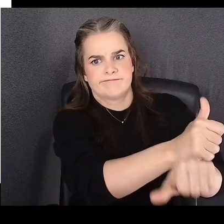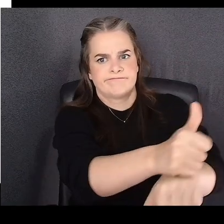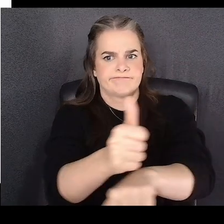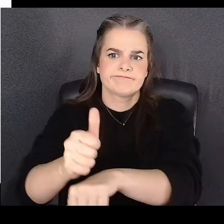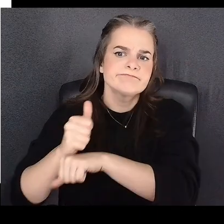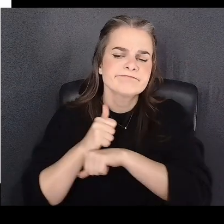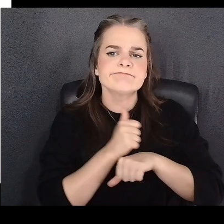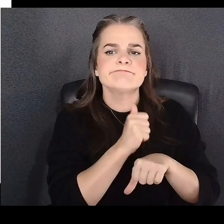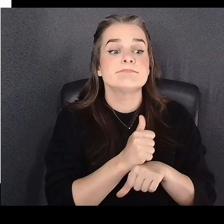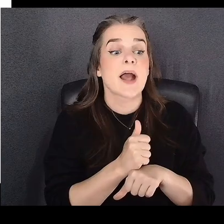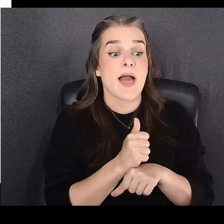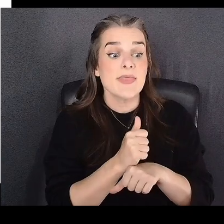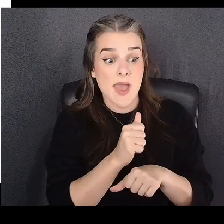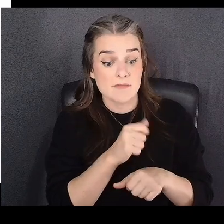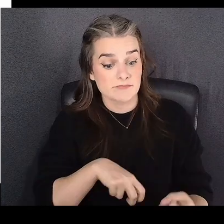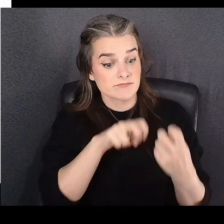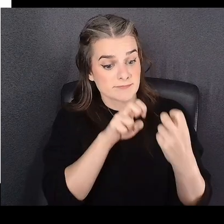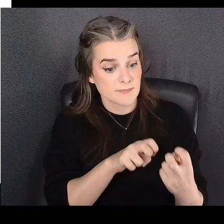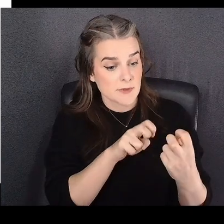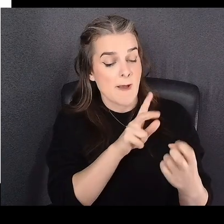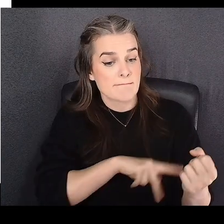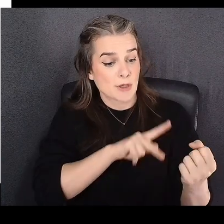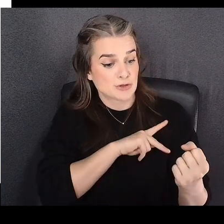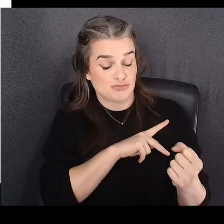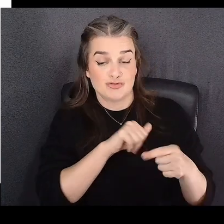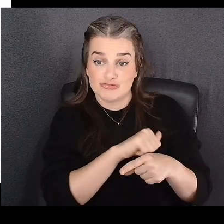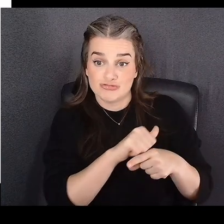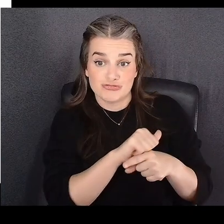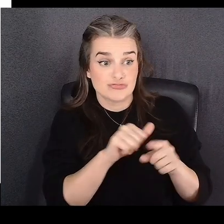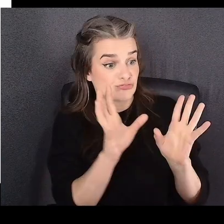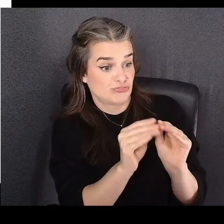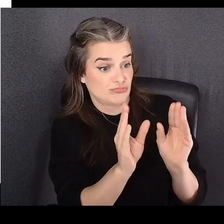sessions that are skill based, and a lot of hands-on support.